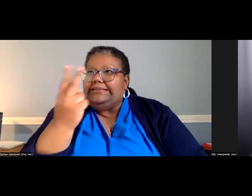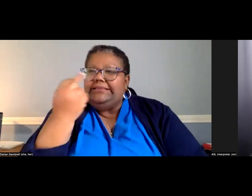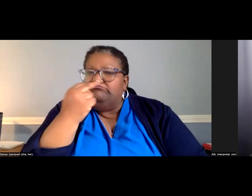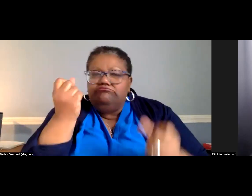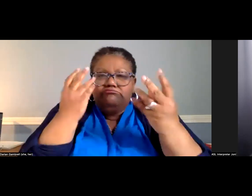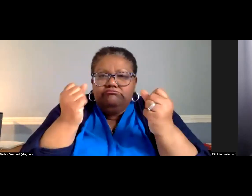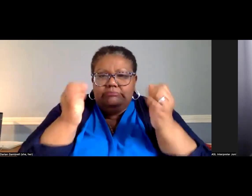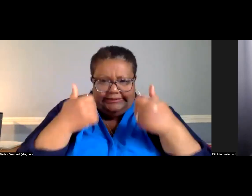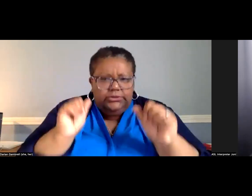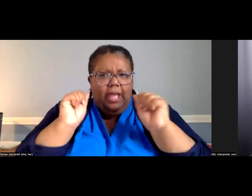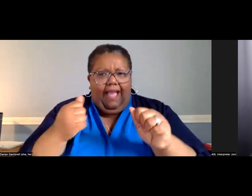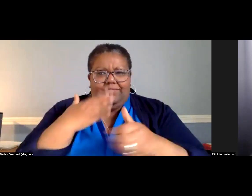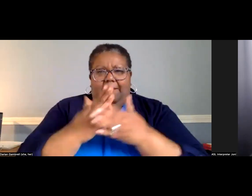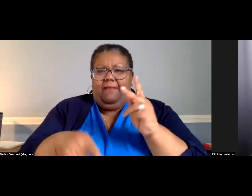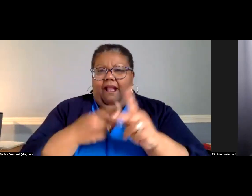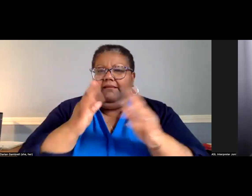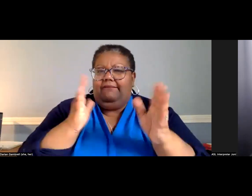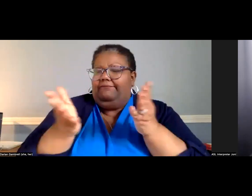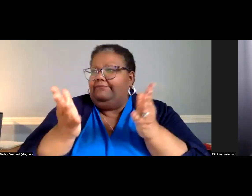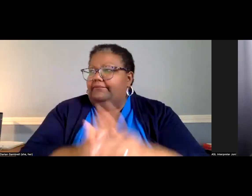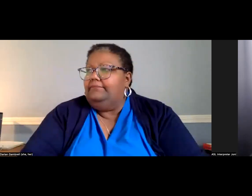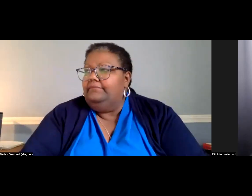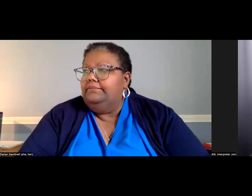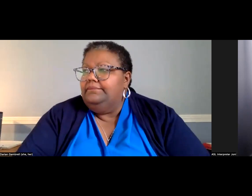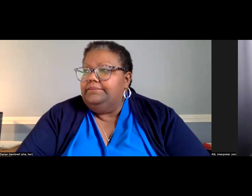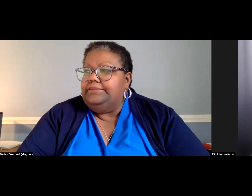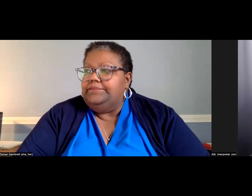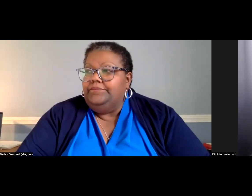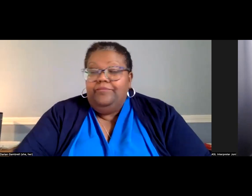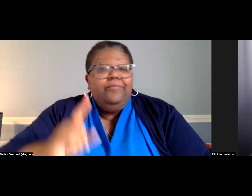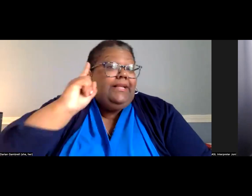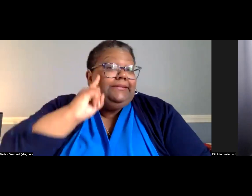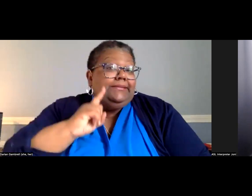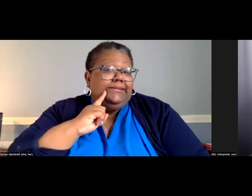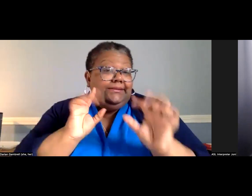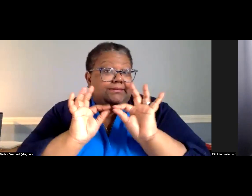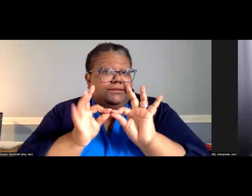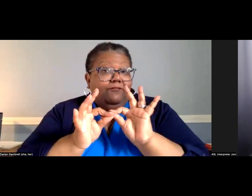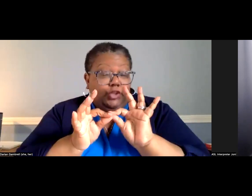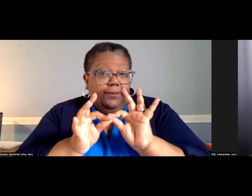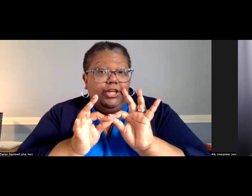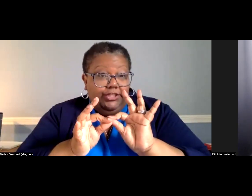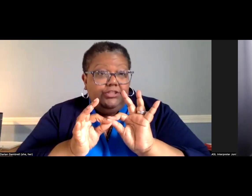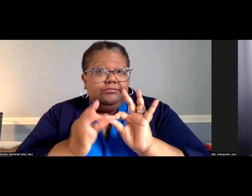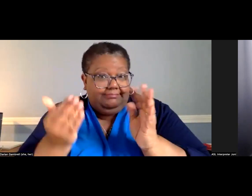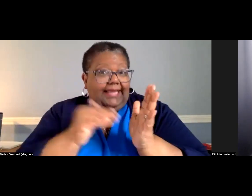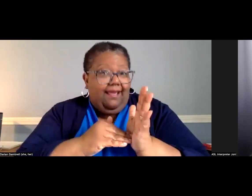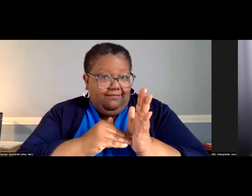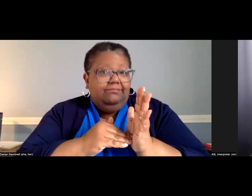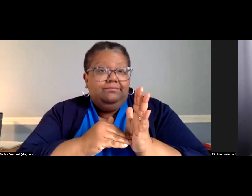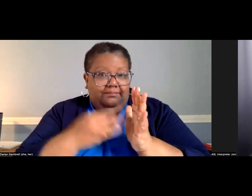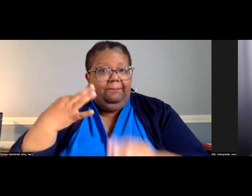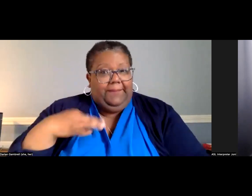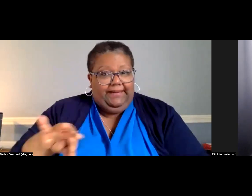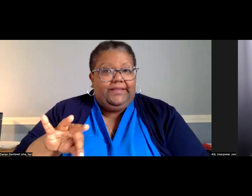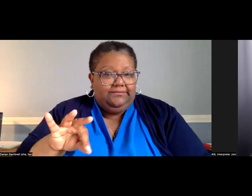very close to the patient so they can see the sign language interpretation happening. again